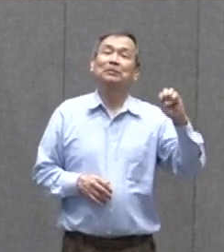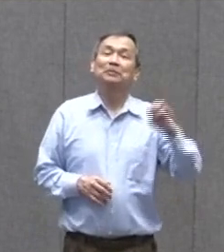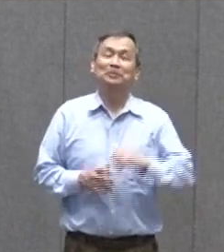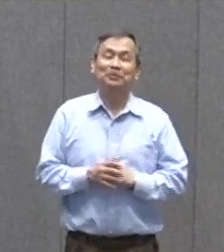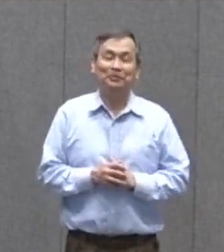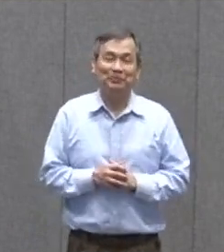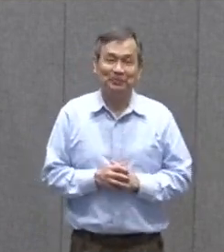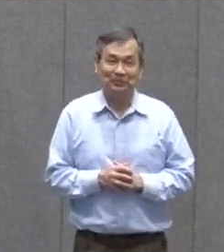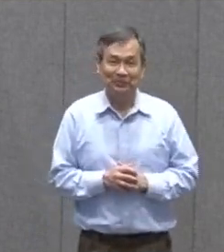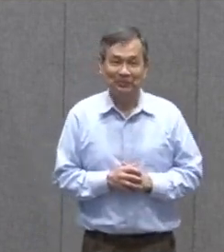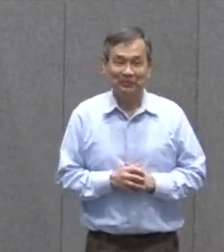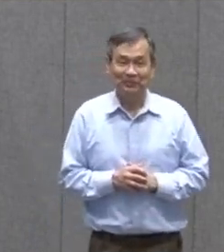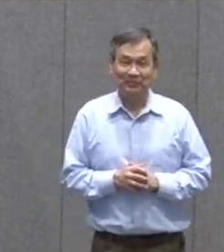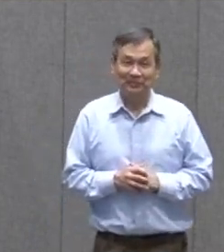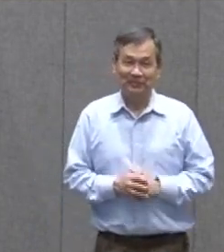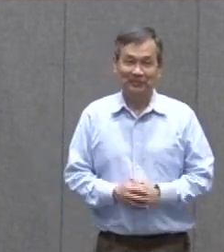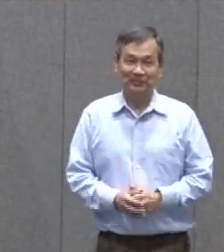(writing)